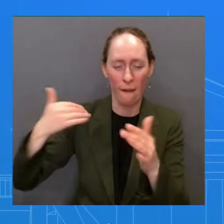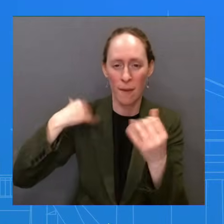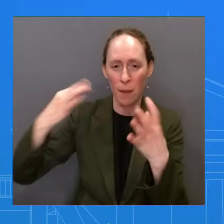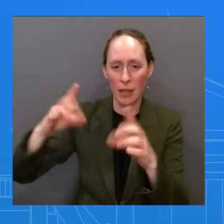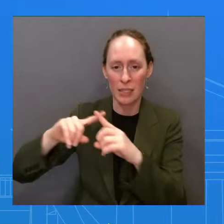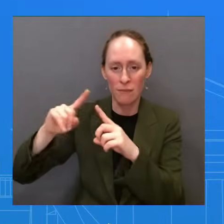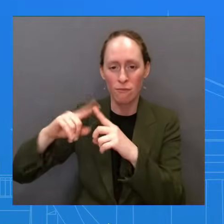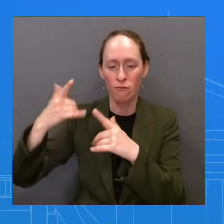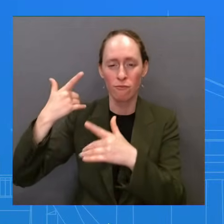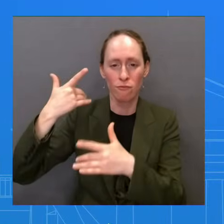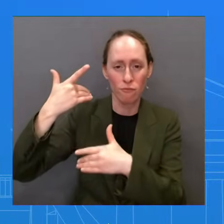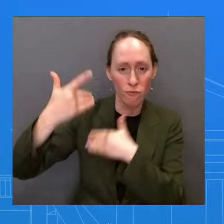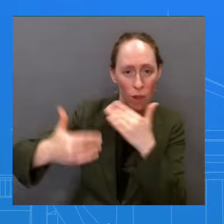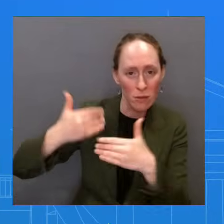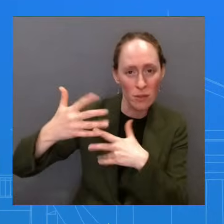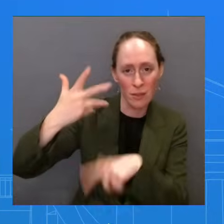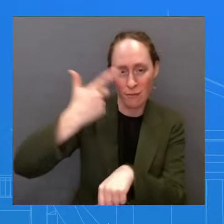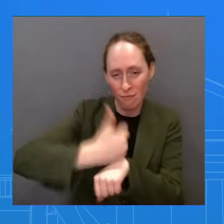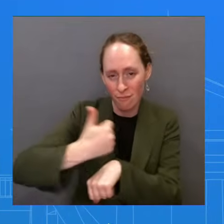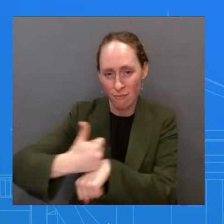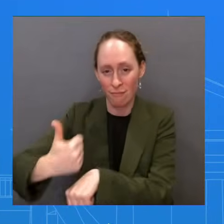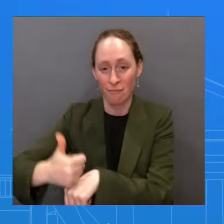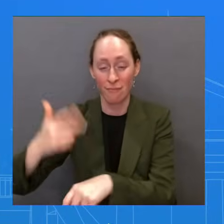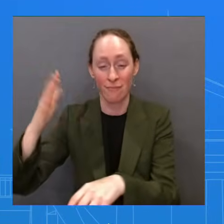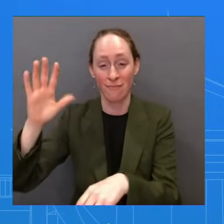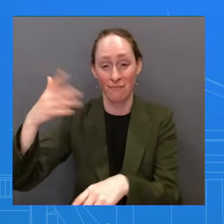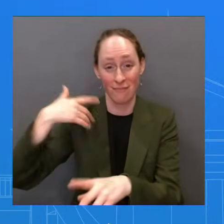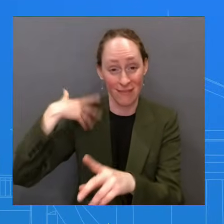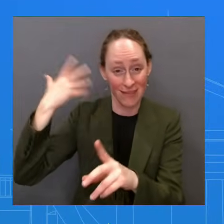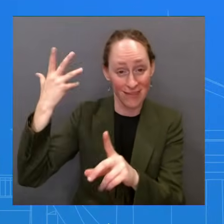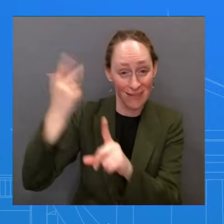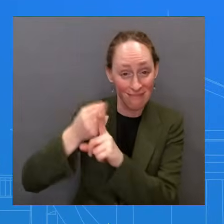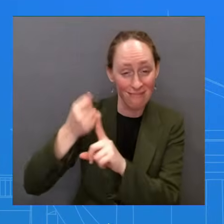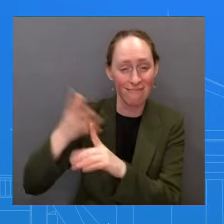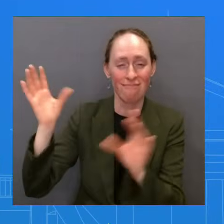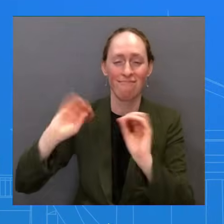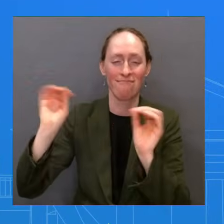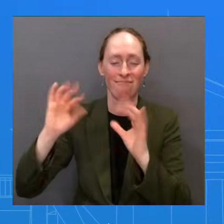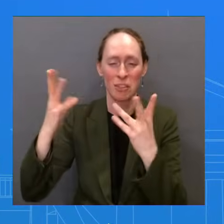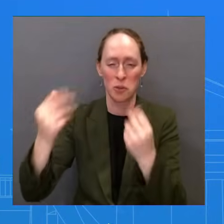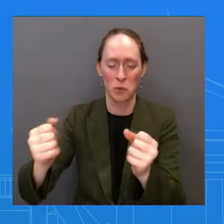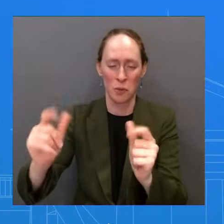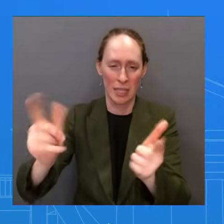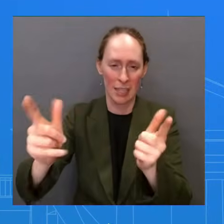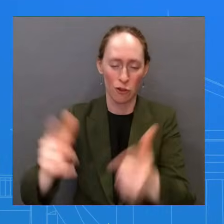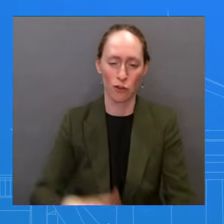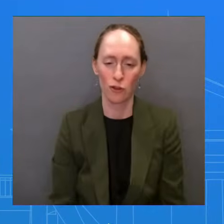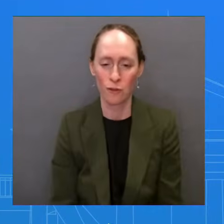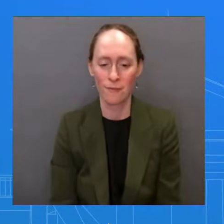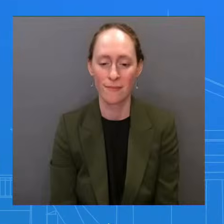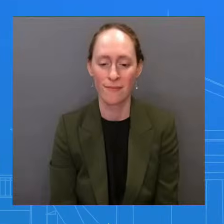to any -- any timeline that you're asking. Okay, I'm trying to call on somebody I haven't. Go ahead.